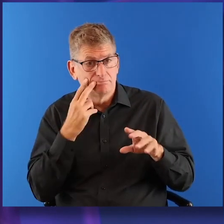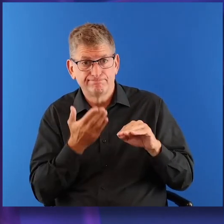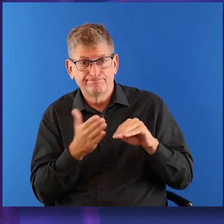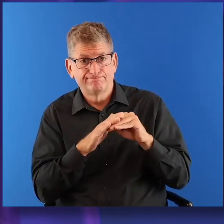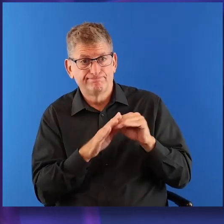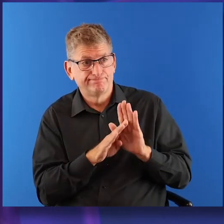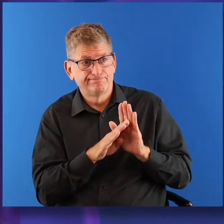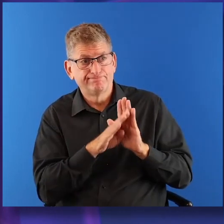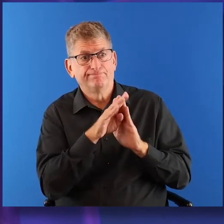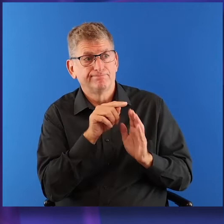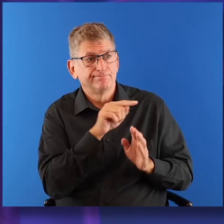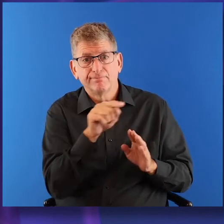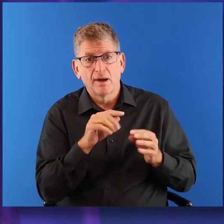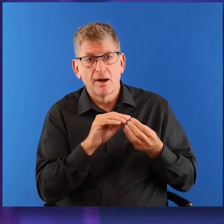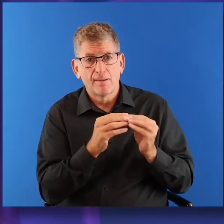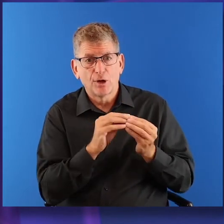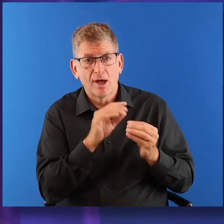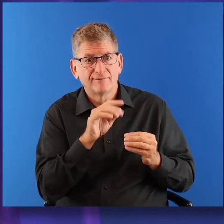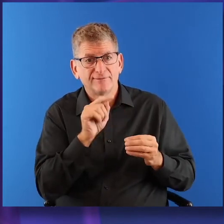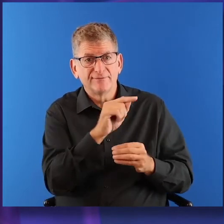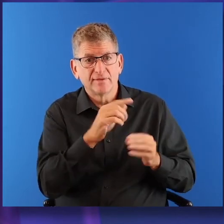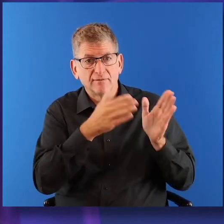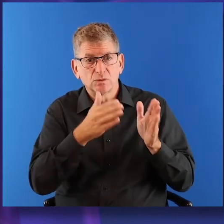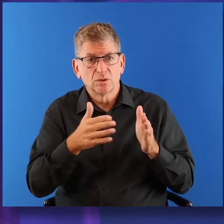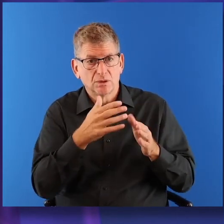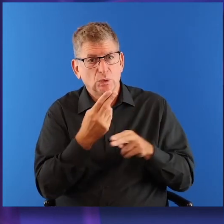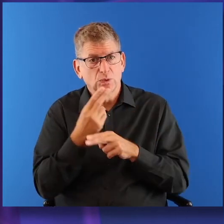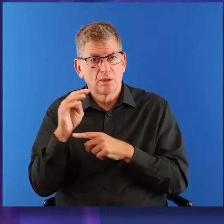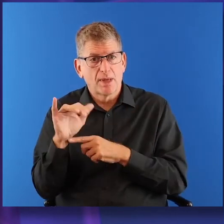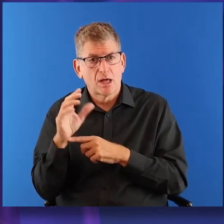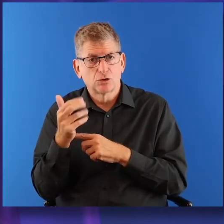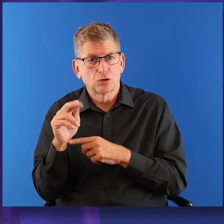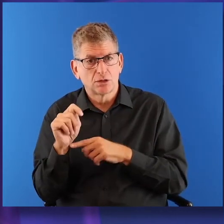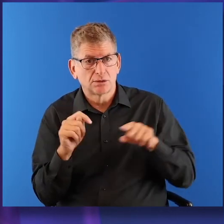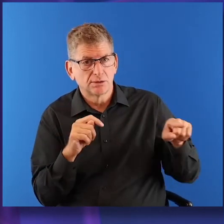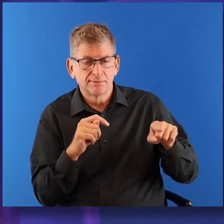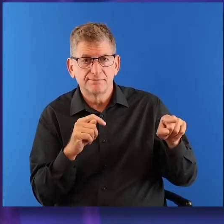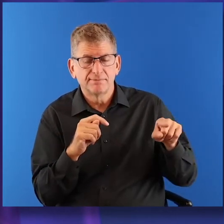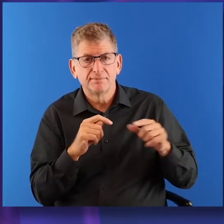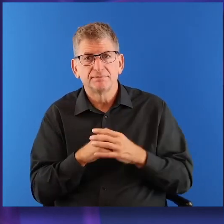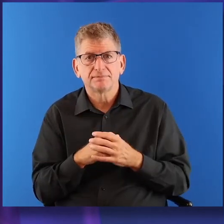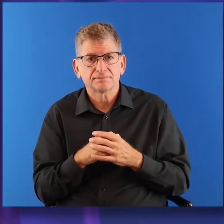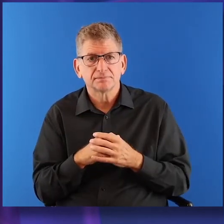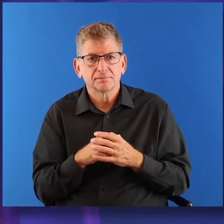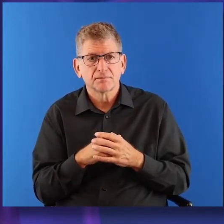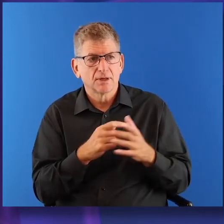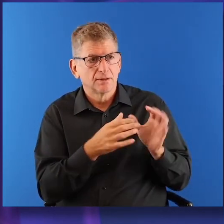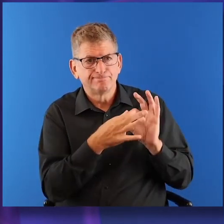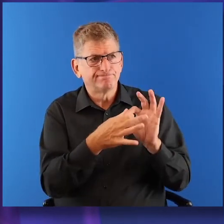we have seen a dramatic uptick in the number of individuals patients using MyChart